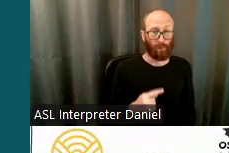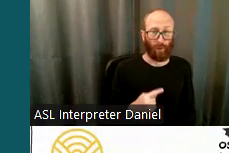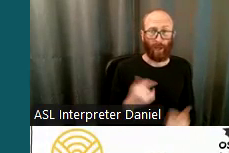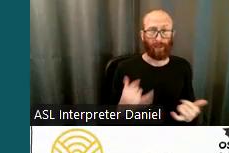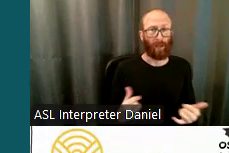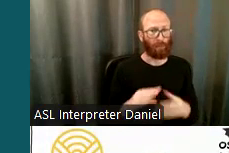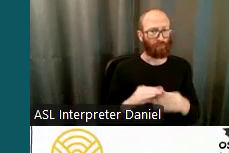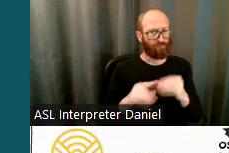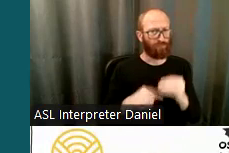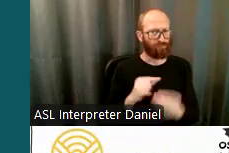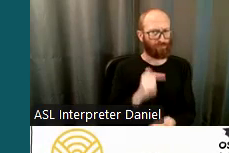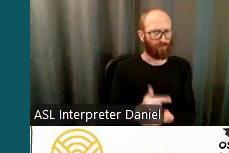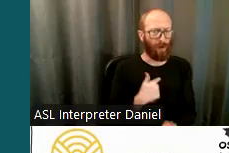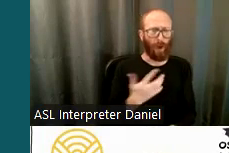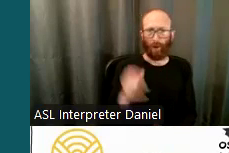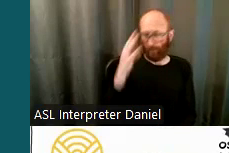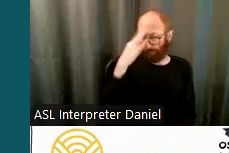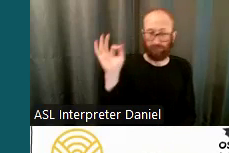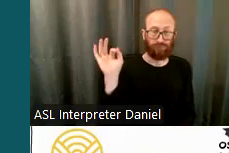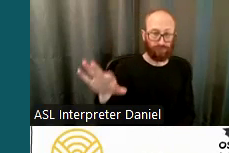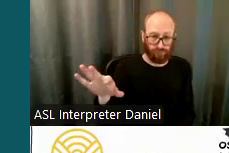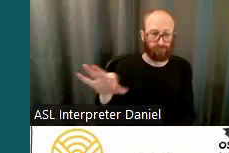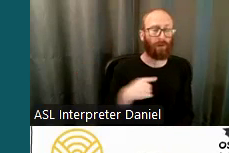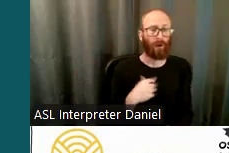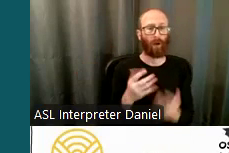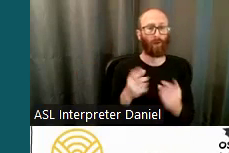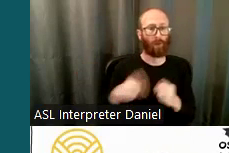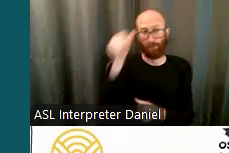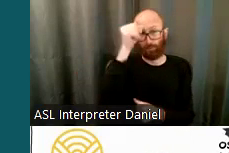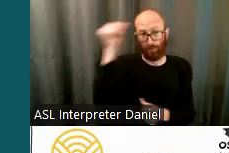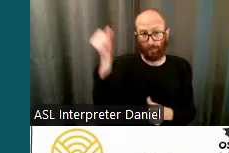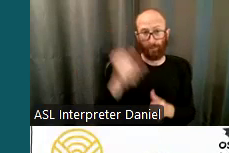I want to plant the seed and have everyone keep in mind that we are speaking about supporting